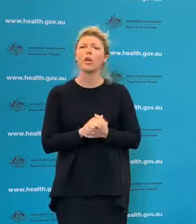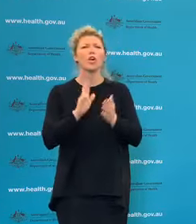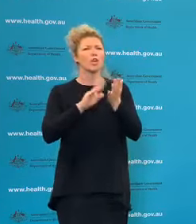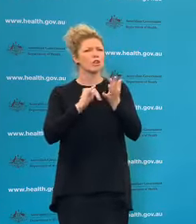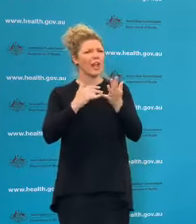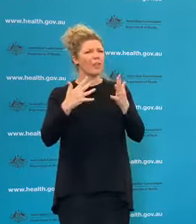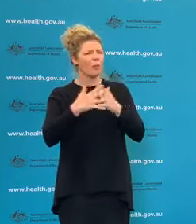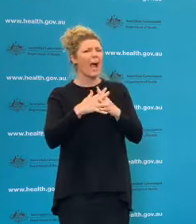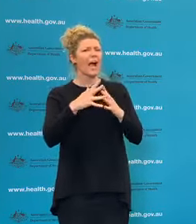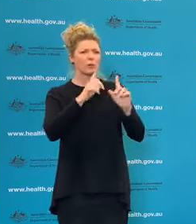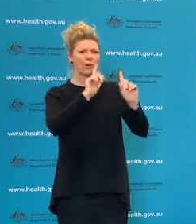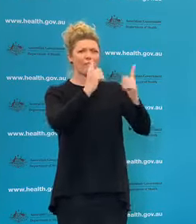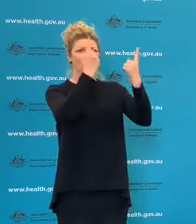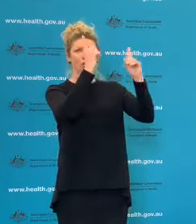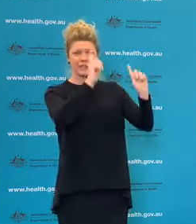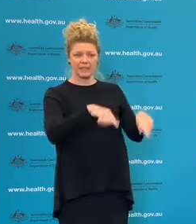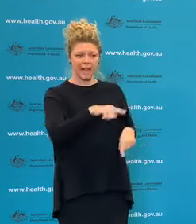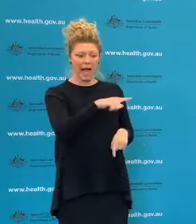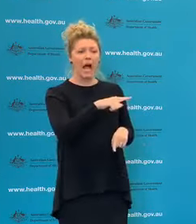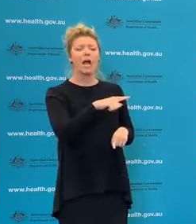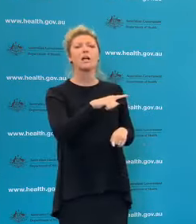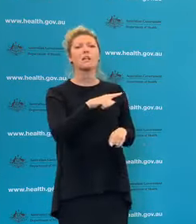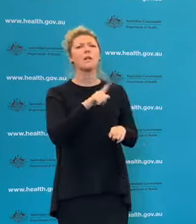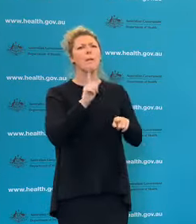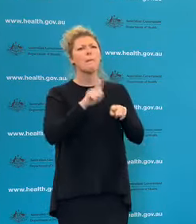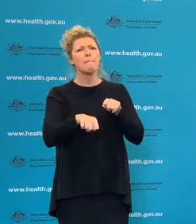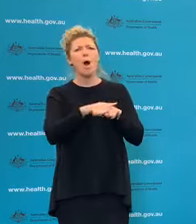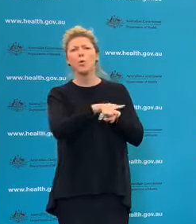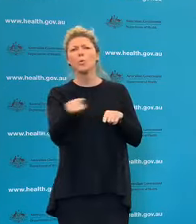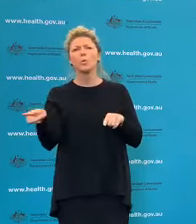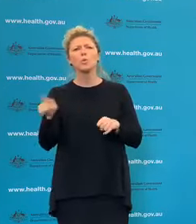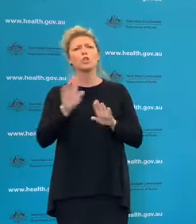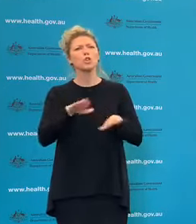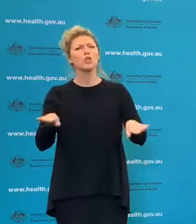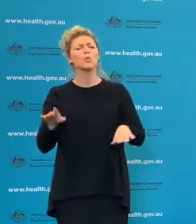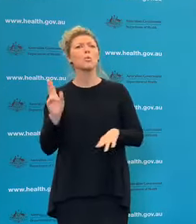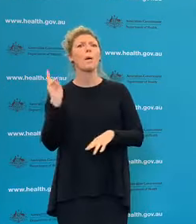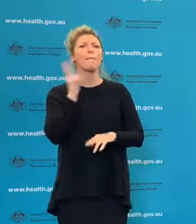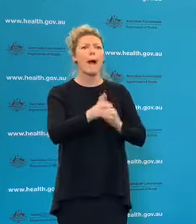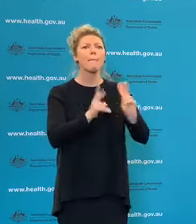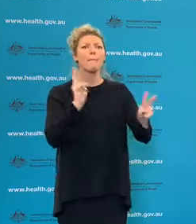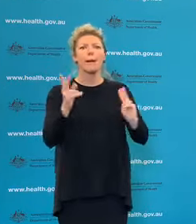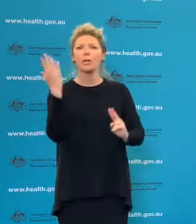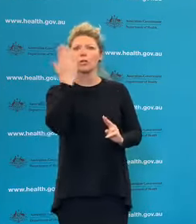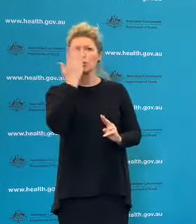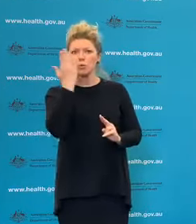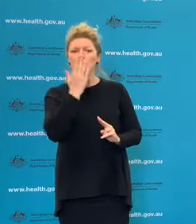school by the end of May, but there are warnings that that may also lead to an increase in cases.